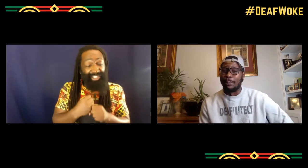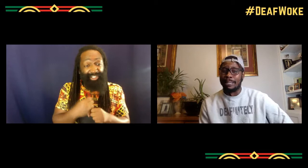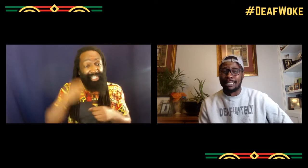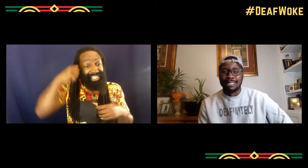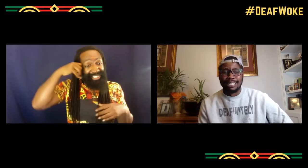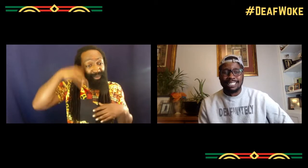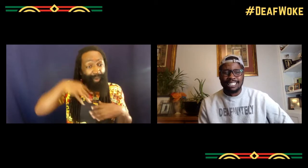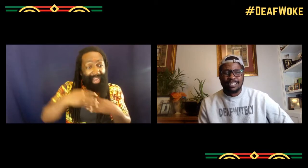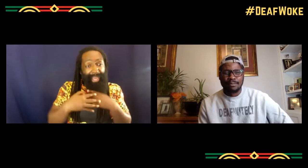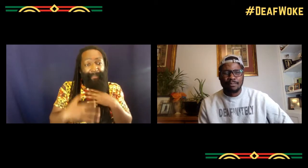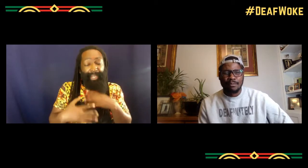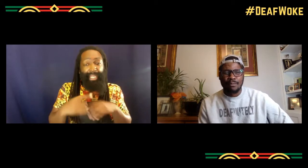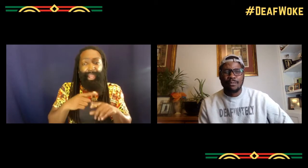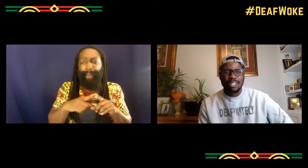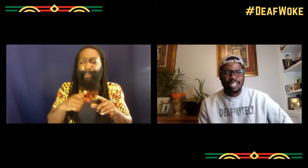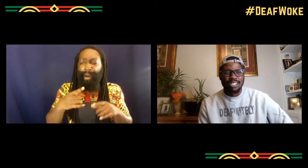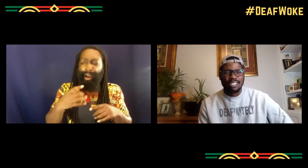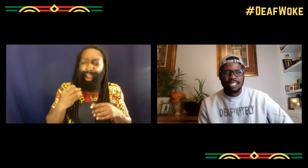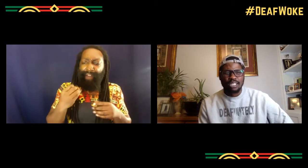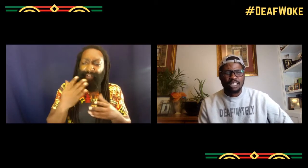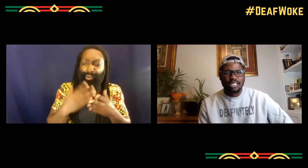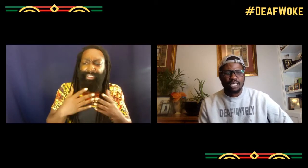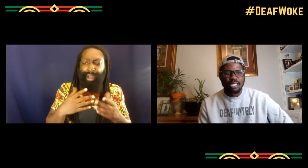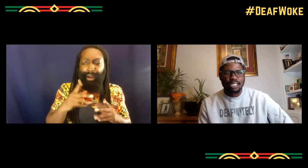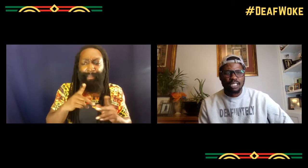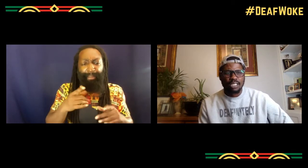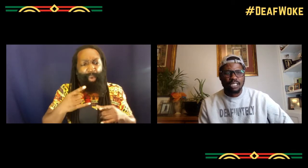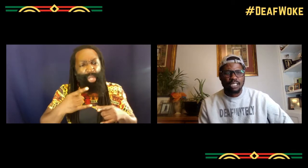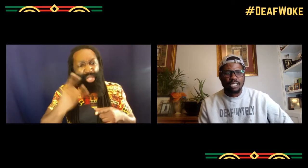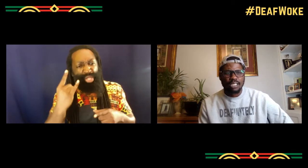Yeah, but for so many years blood and sweat of doing that.